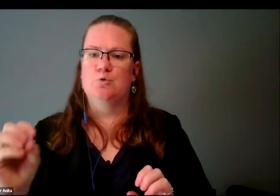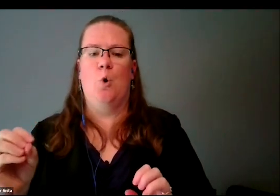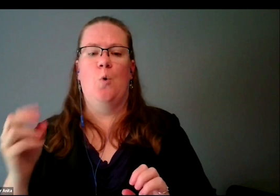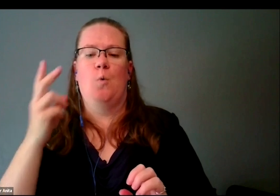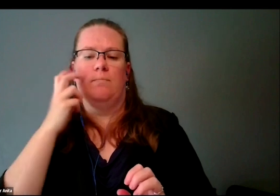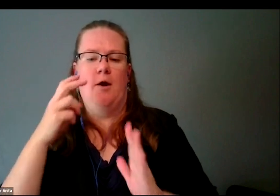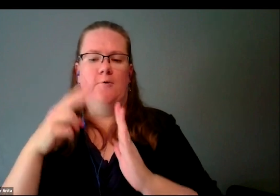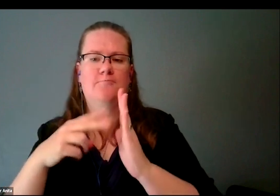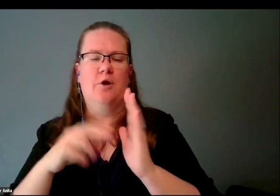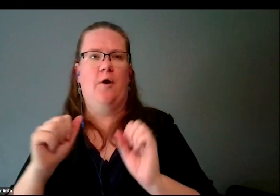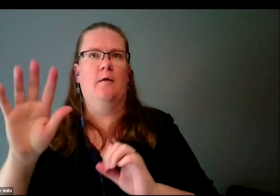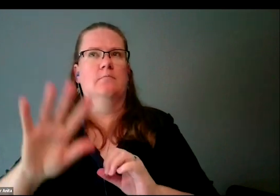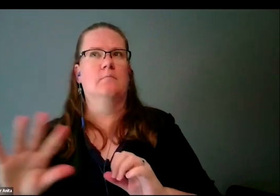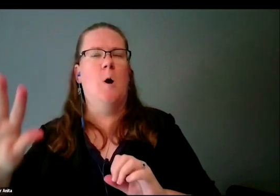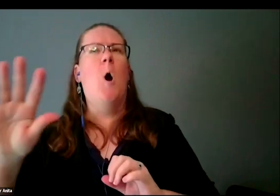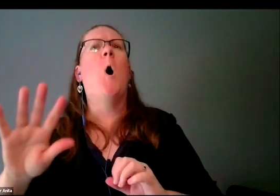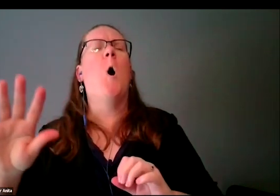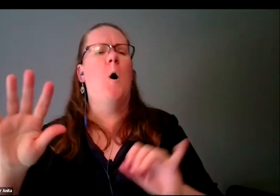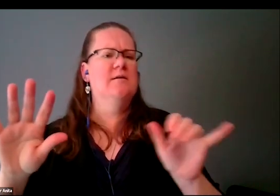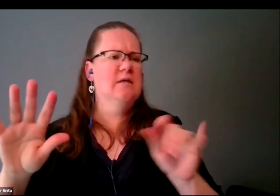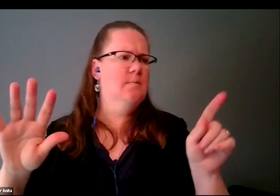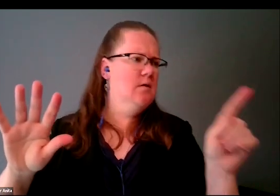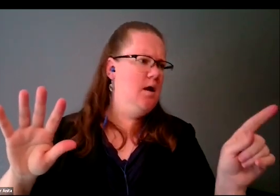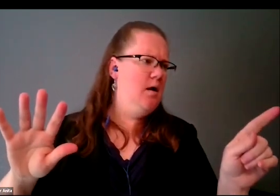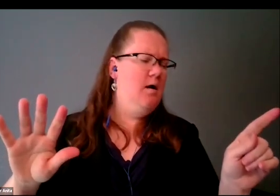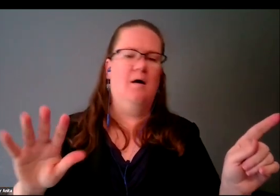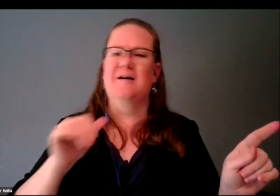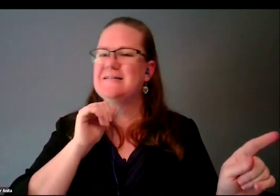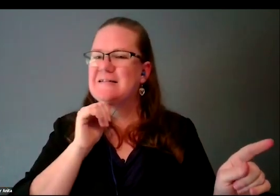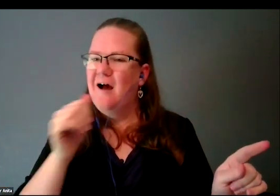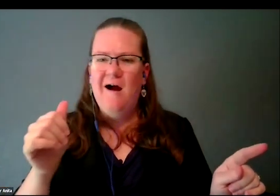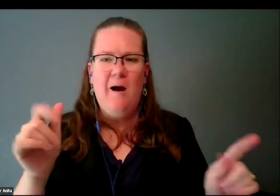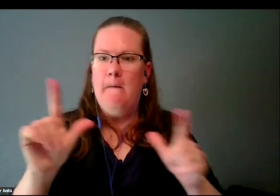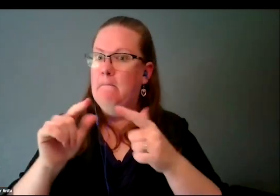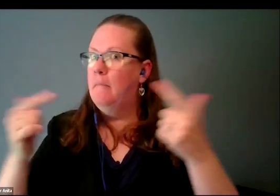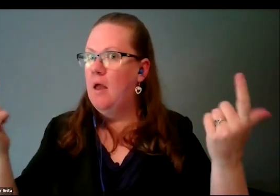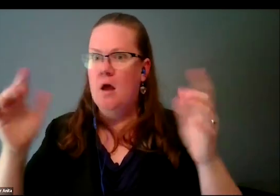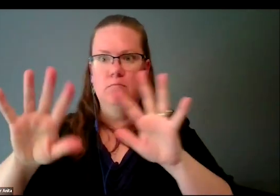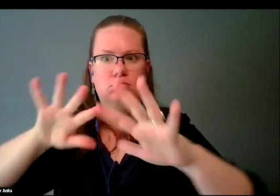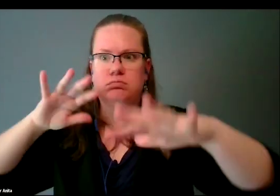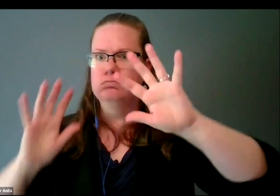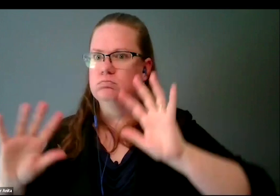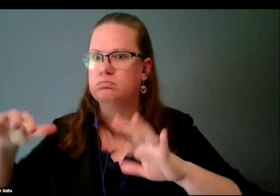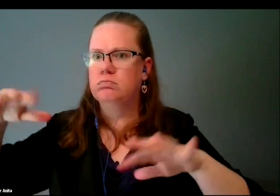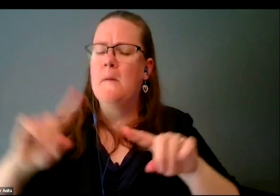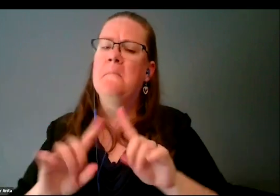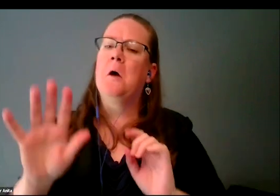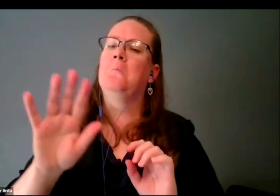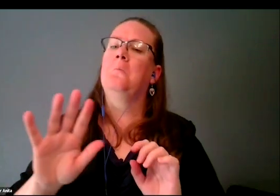effect of when they examine this, like, "Well, there's not anything really distinct happening there, but I can tell there's something subtly happening